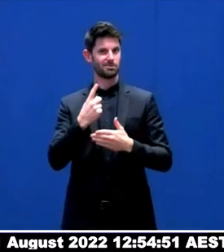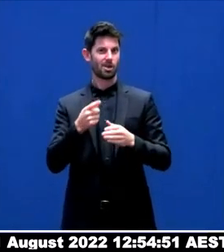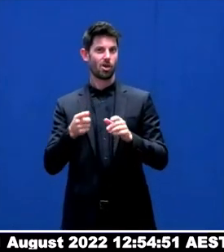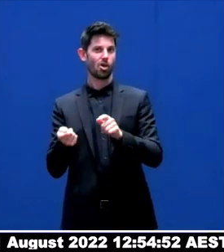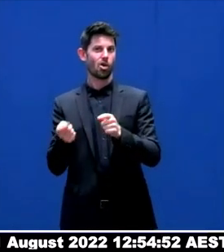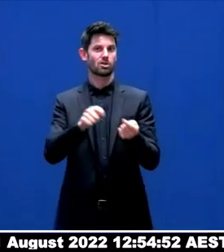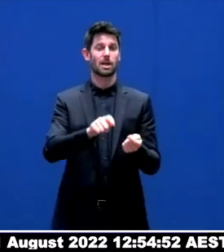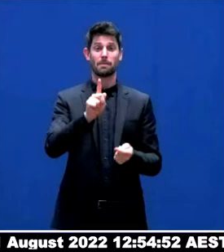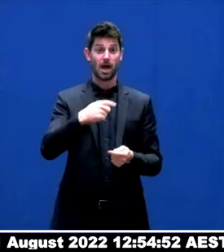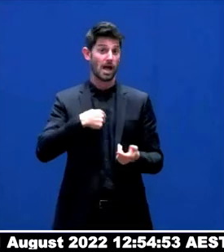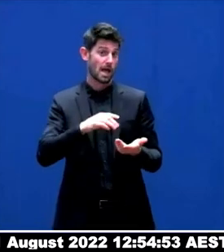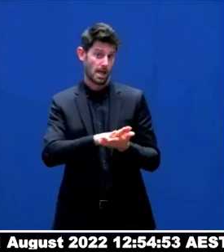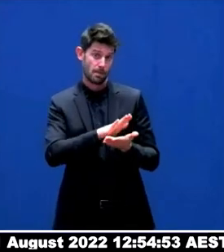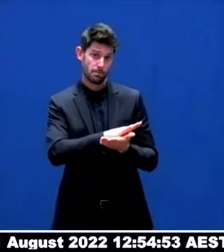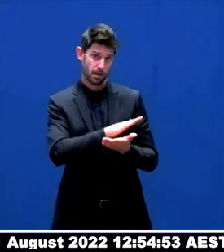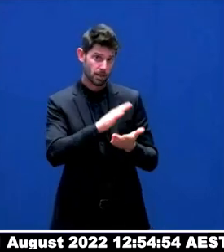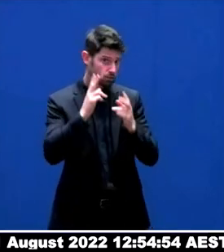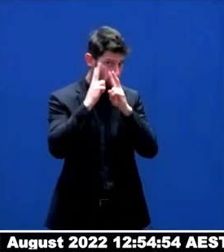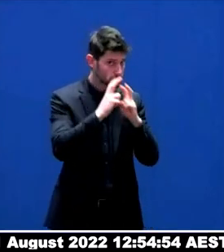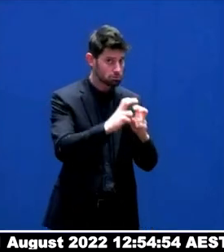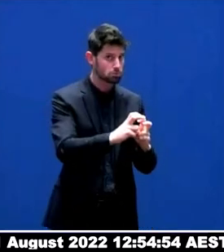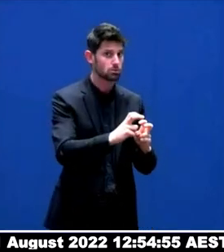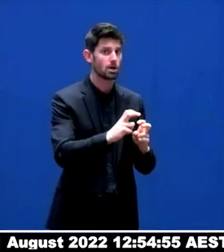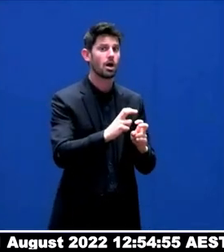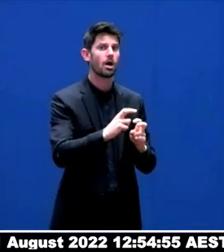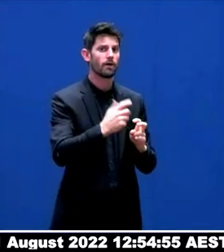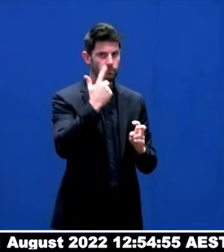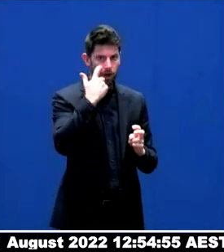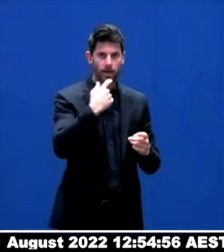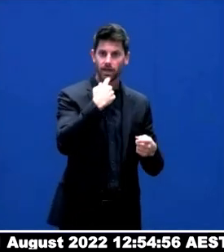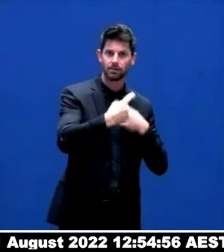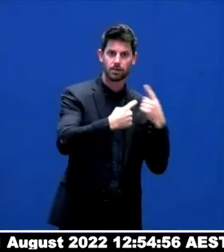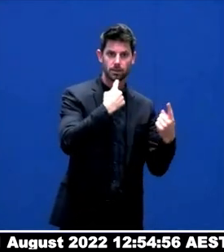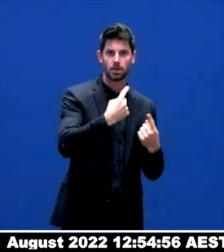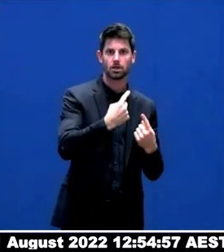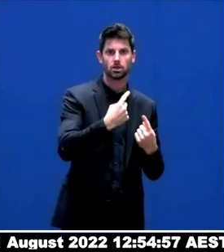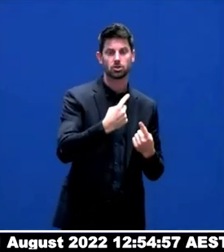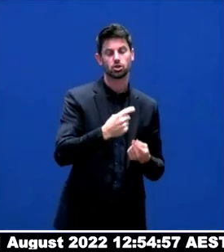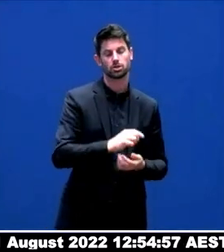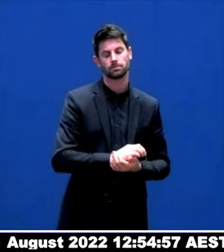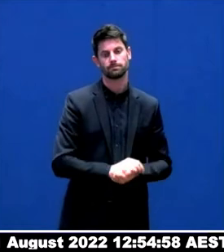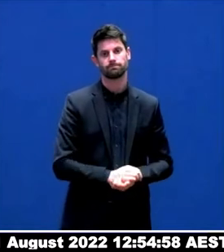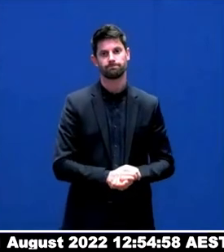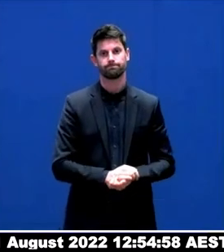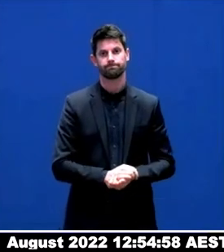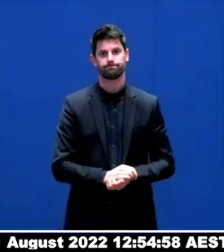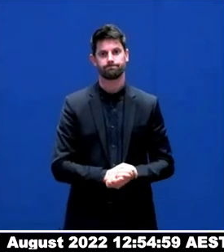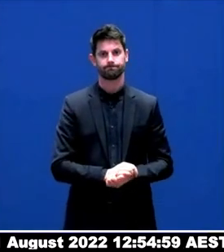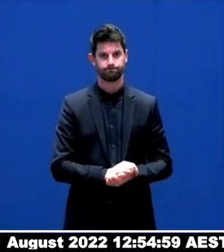But I can get some up-to-date data for - to date this financial year for you. Thanks, Mr Chair.